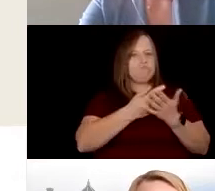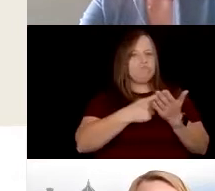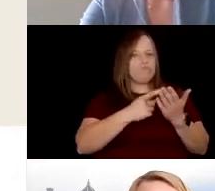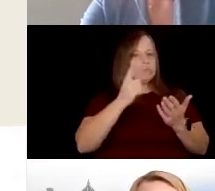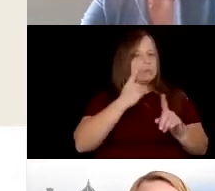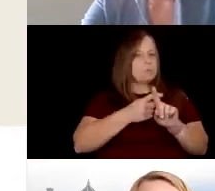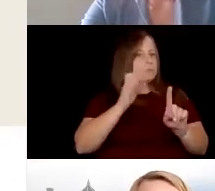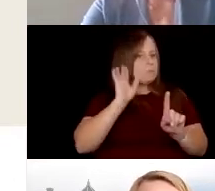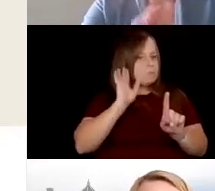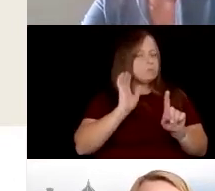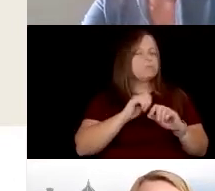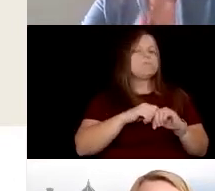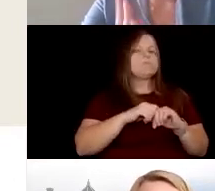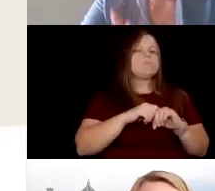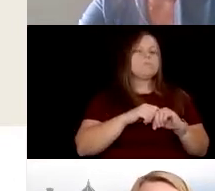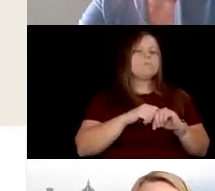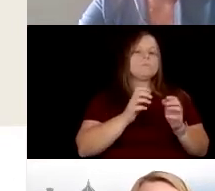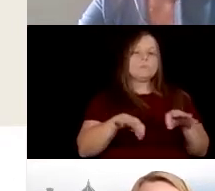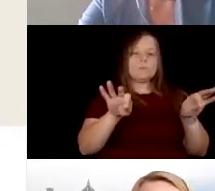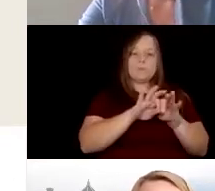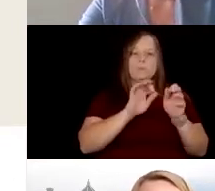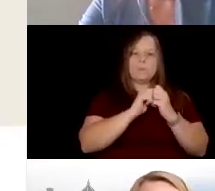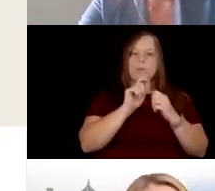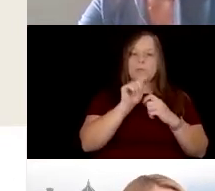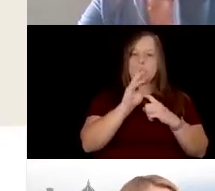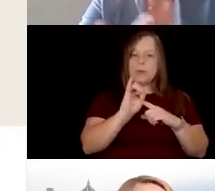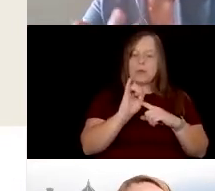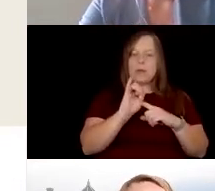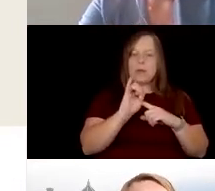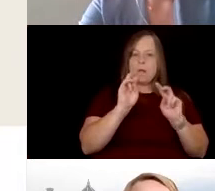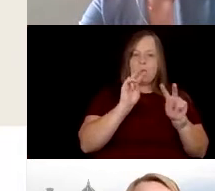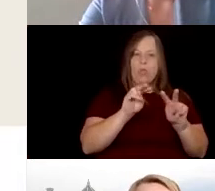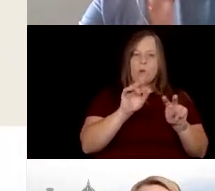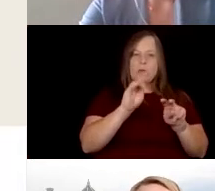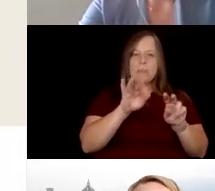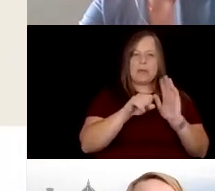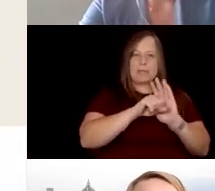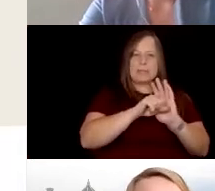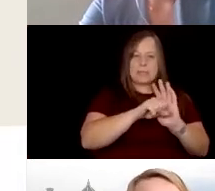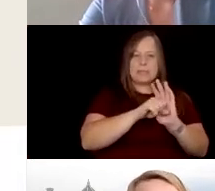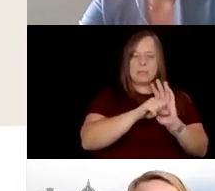And they also, crucially for people with TBI, they need to be looking at your TBI symptoms as mitigating factors,